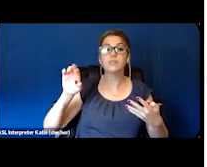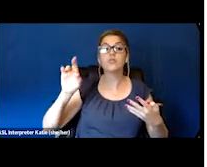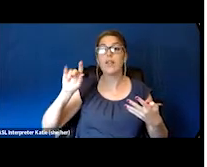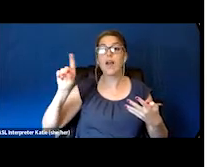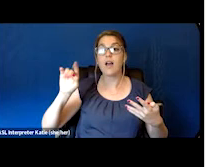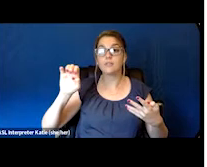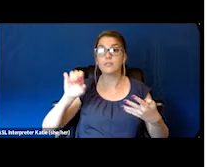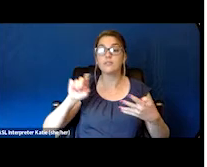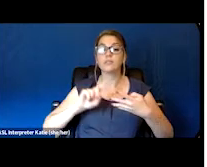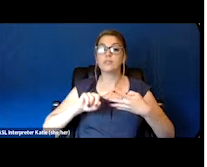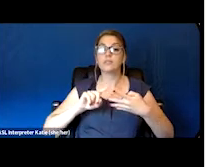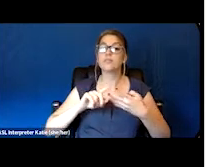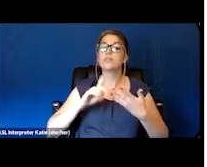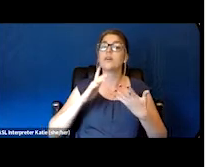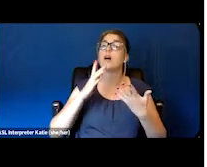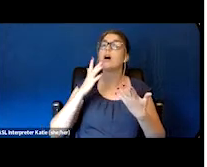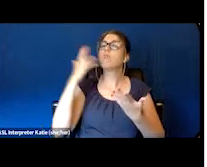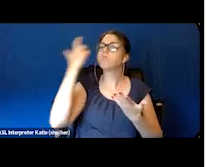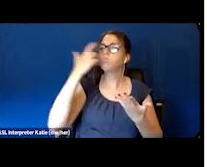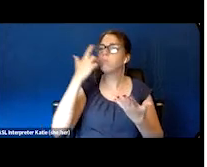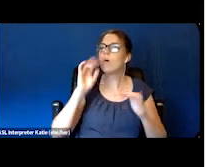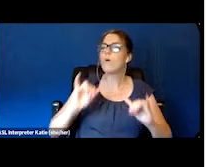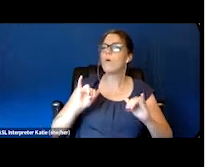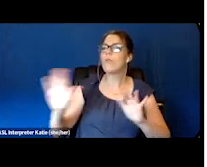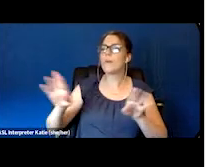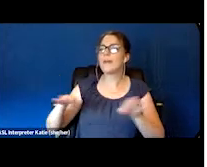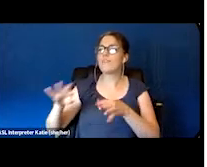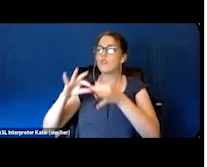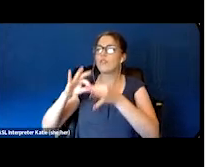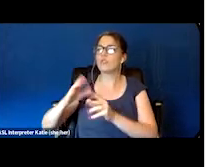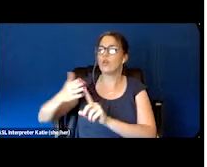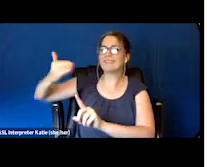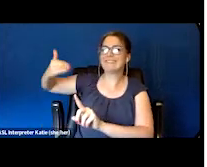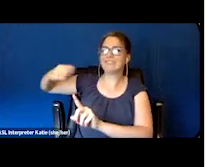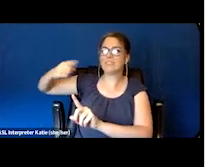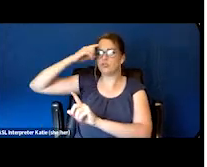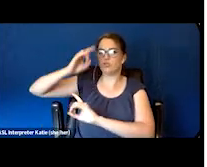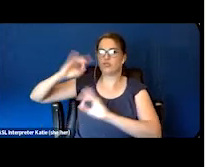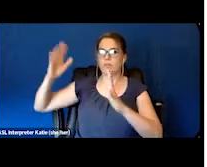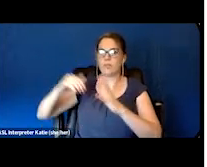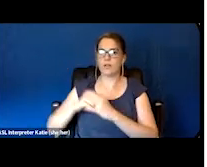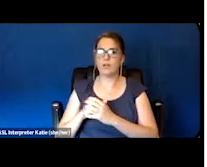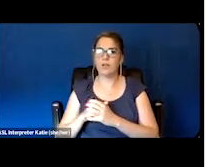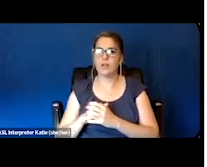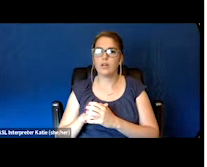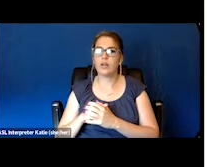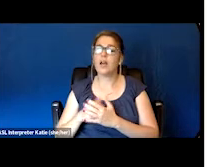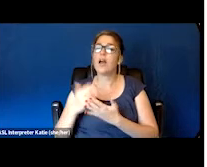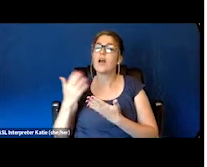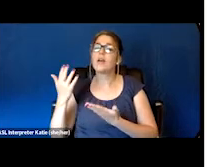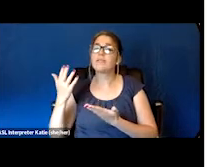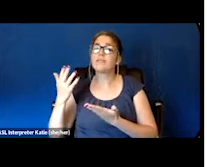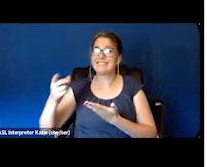of their traumatic experiences and coping strategies designed to survive adversity and overwhelming circumstances.